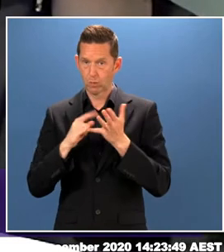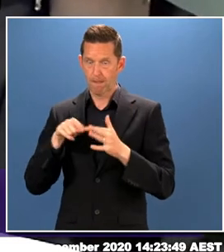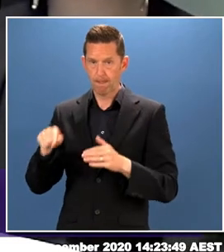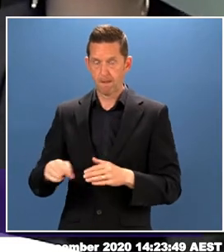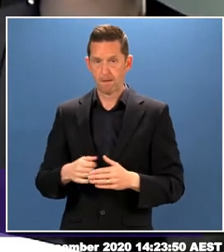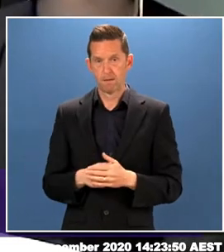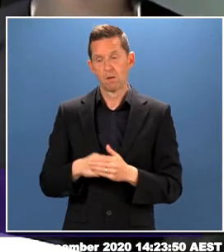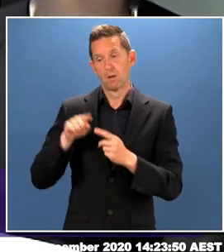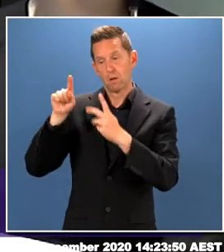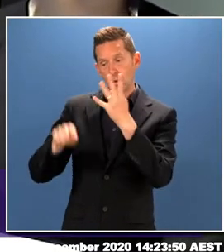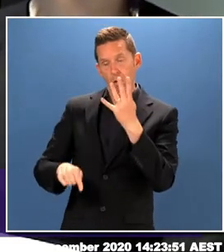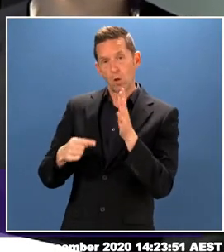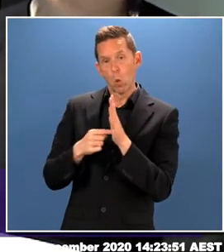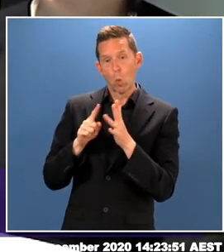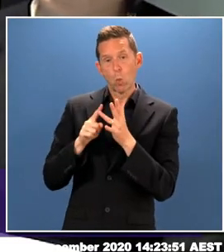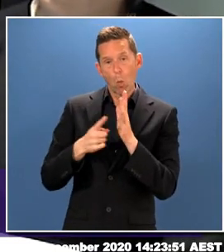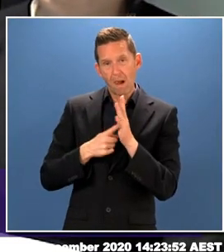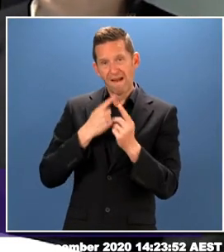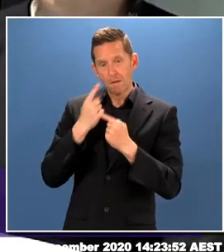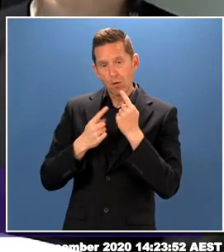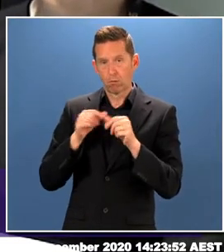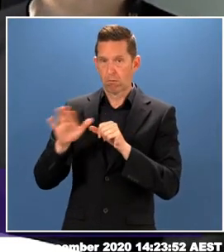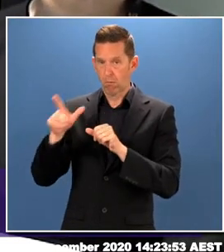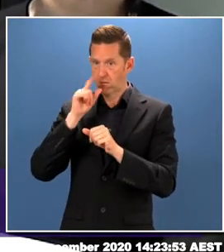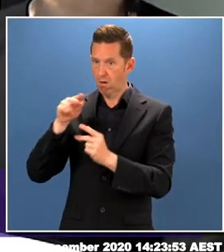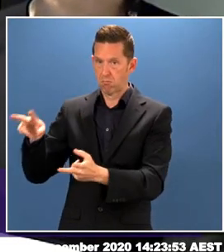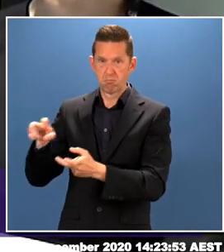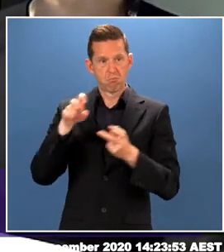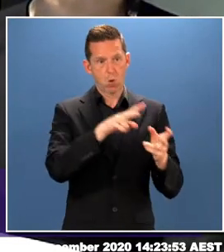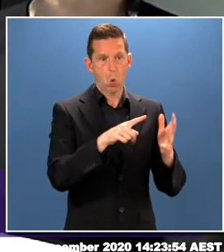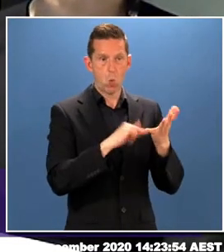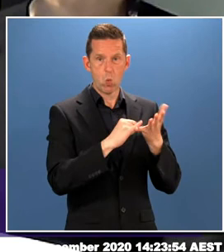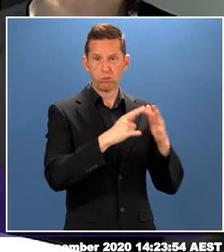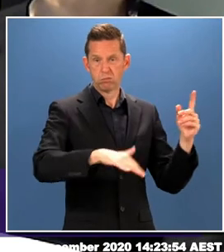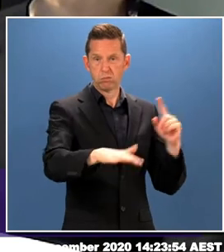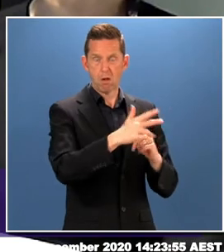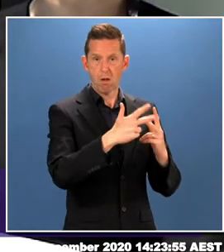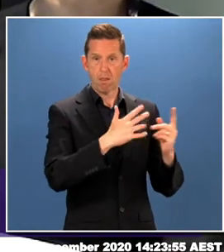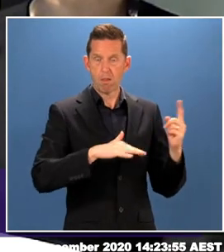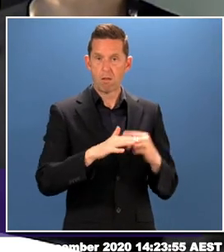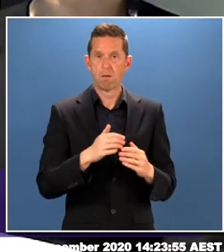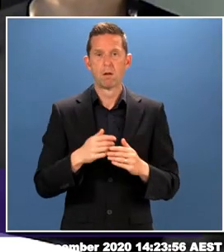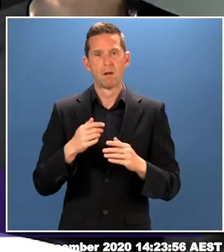nature of those tools is that we would advise for cultural training, to also